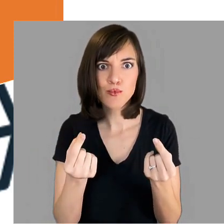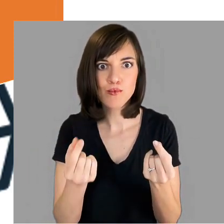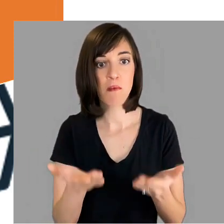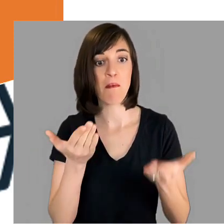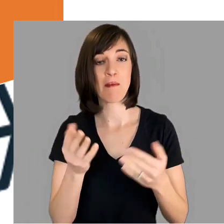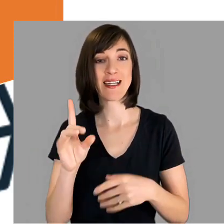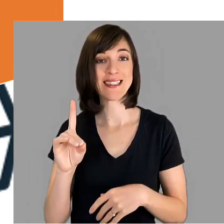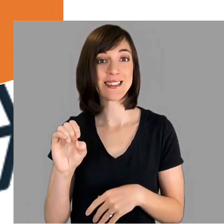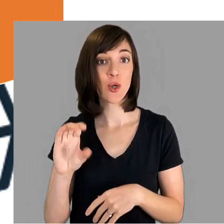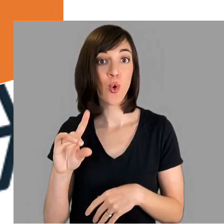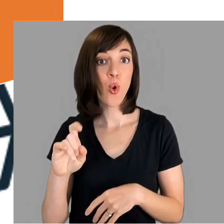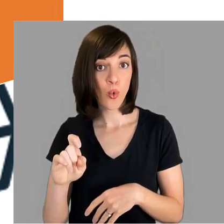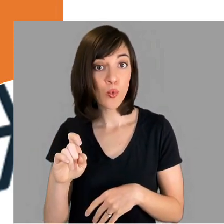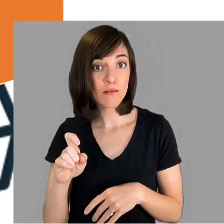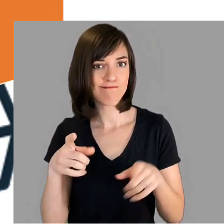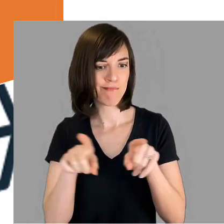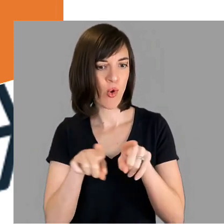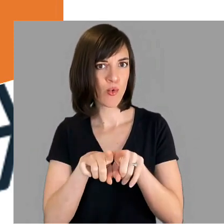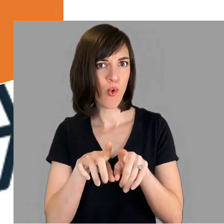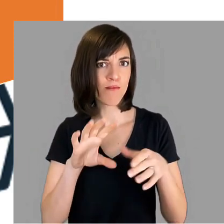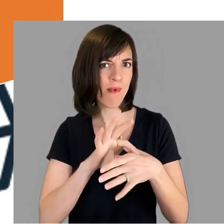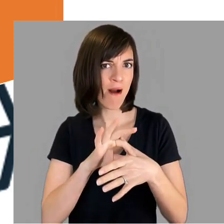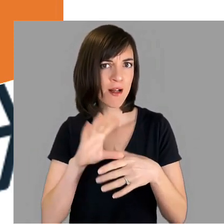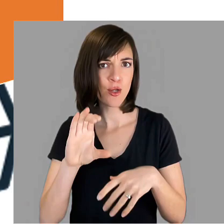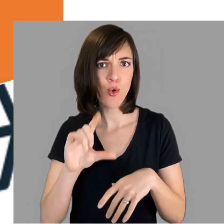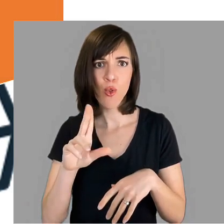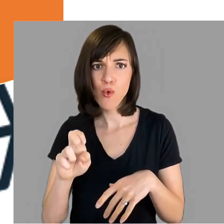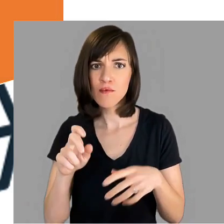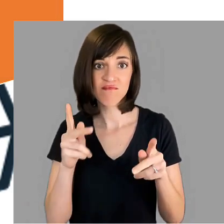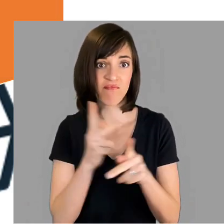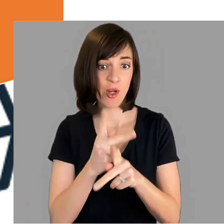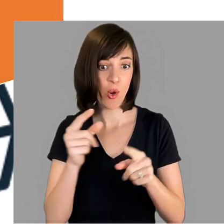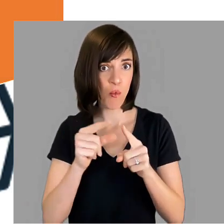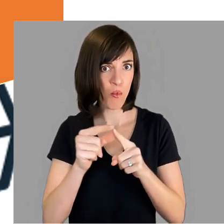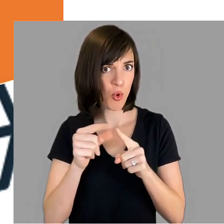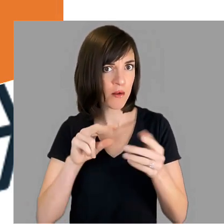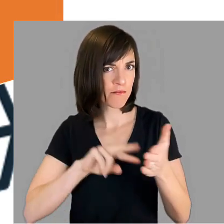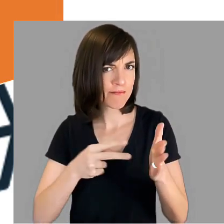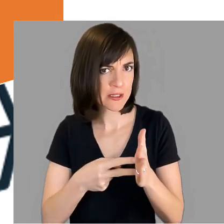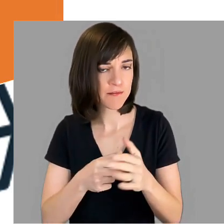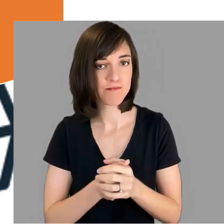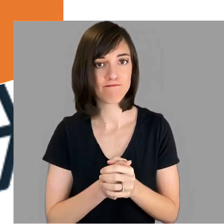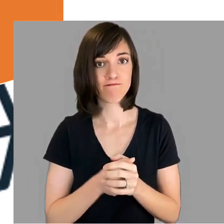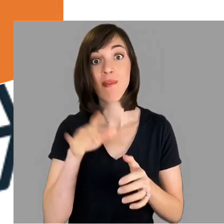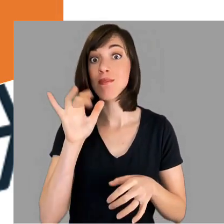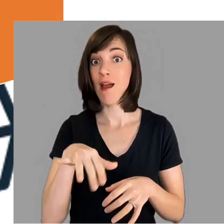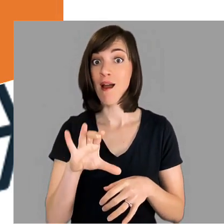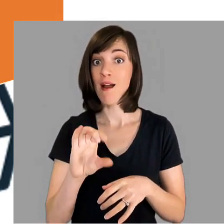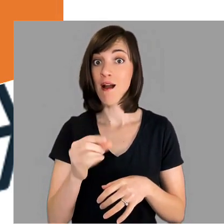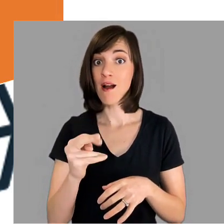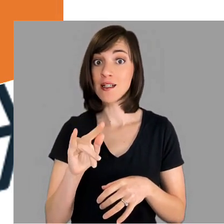and context clues to figure that word out. This is the cognitive strategy. Then you will re-read the